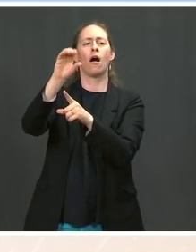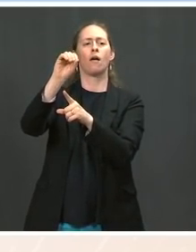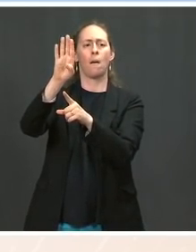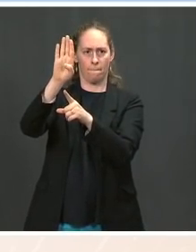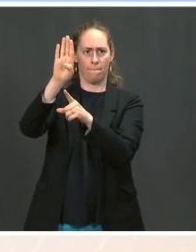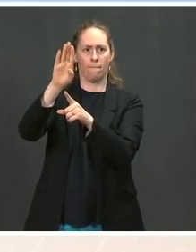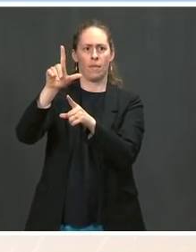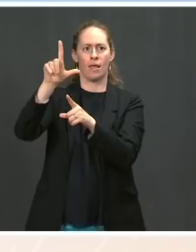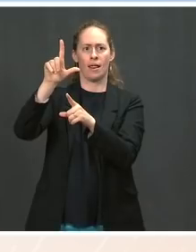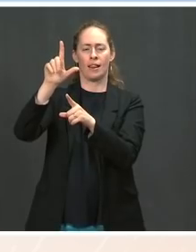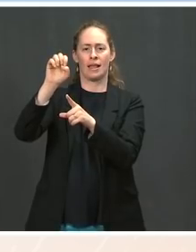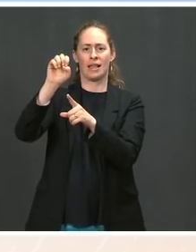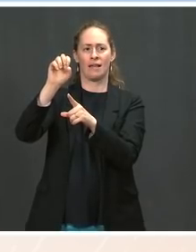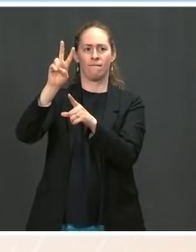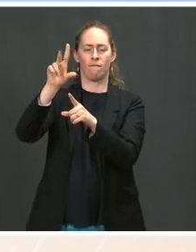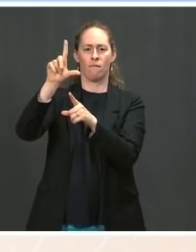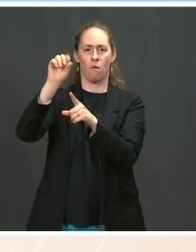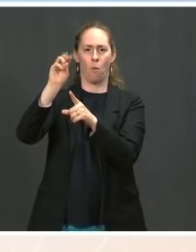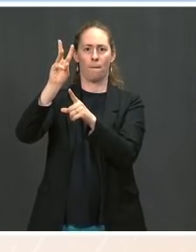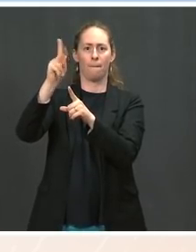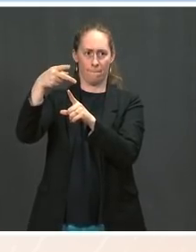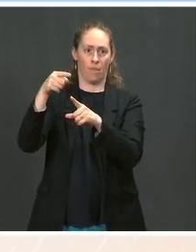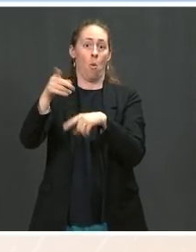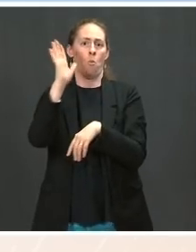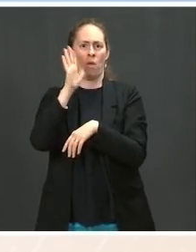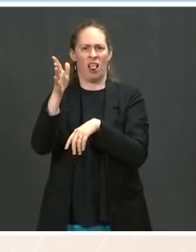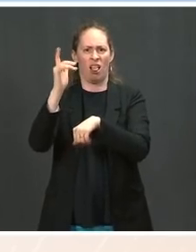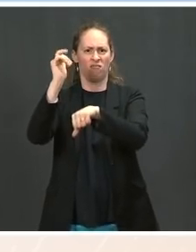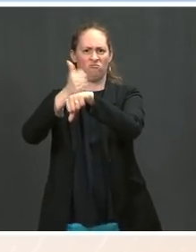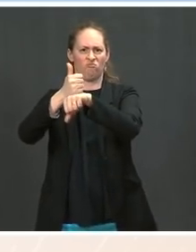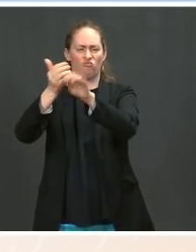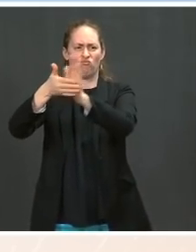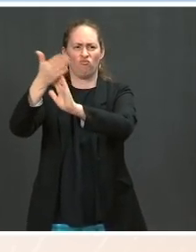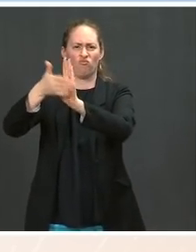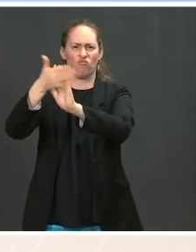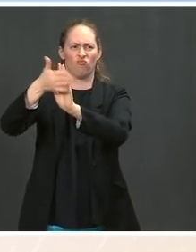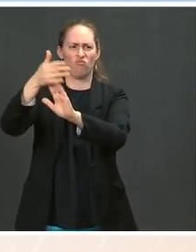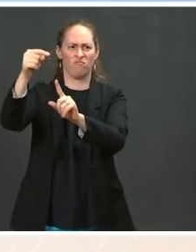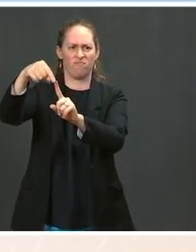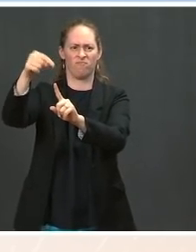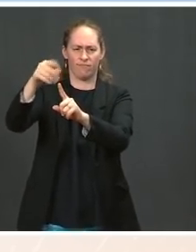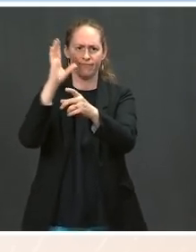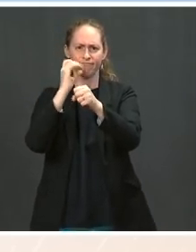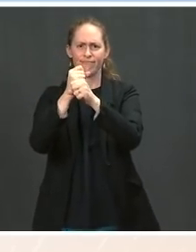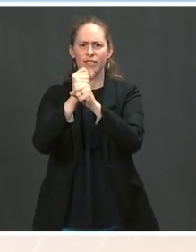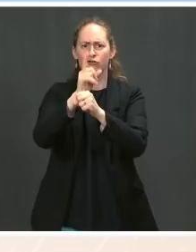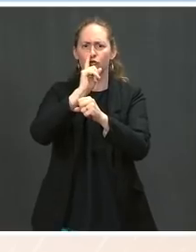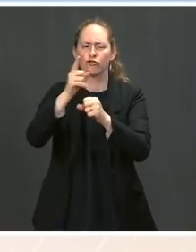and administering Treasury's programs to support an equitable and swift recovery from the economic challenges